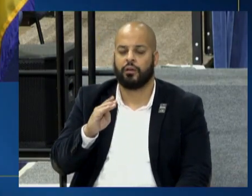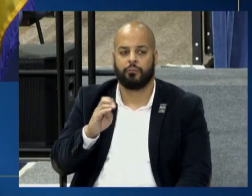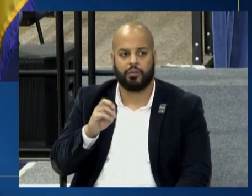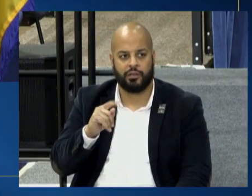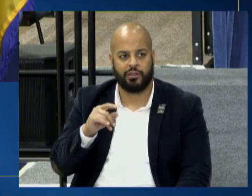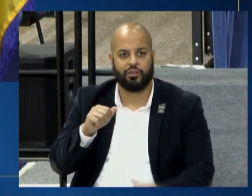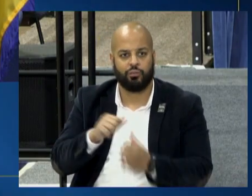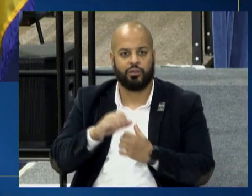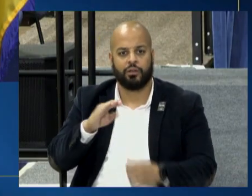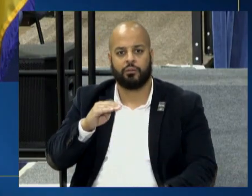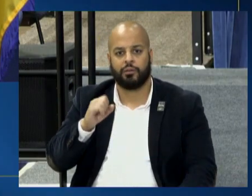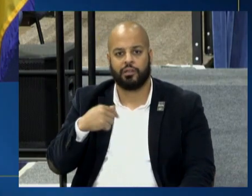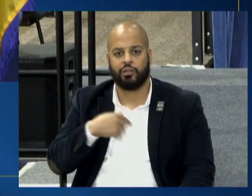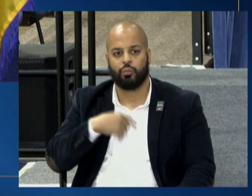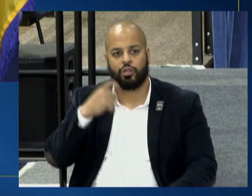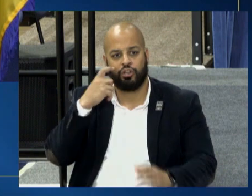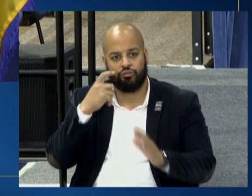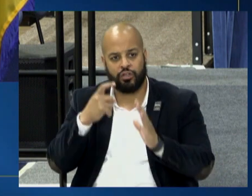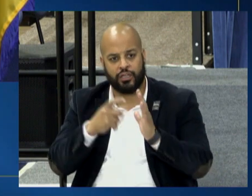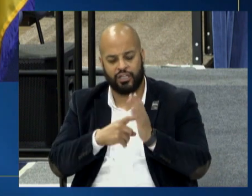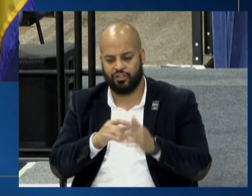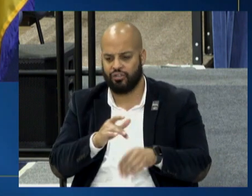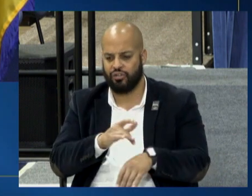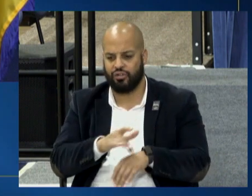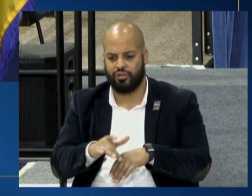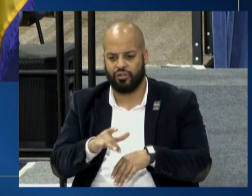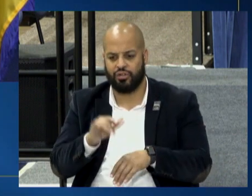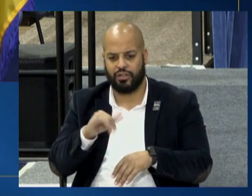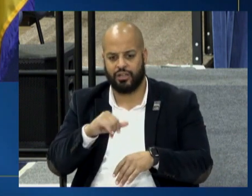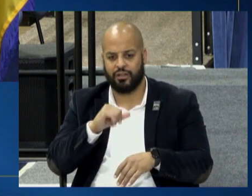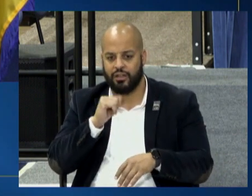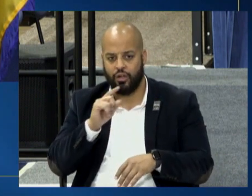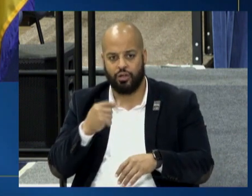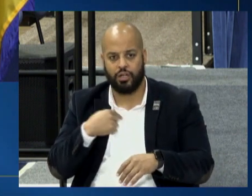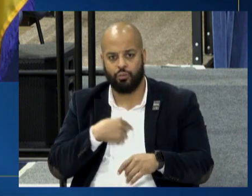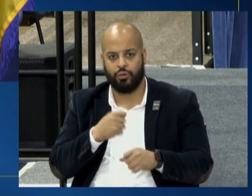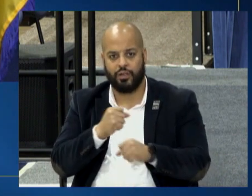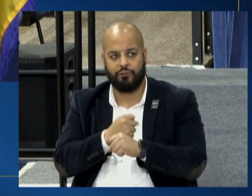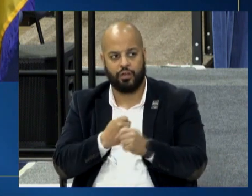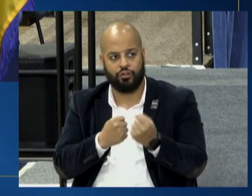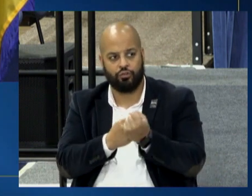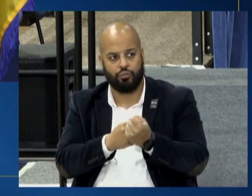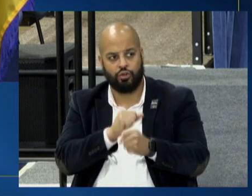we recognized early on that EOM would be vital in supporting the work of Cancer Moonshot's goals of